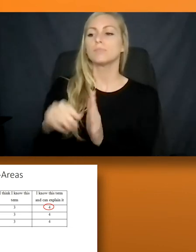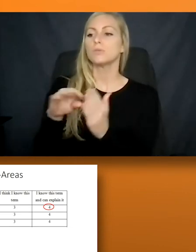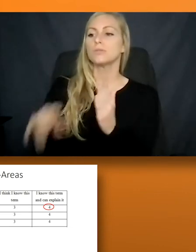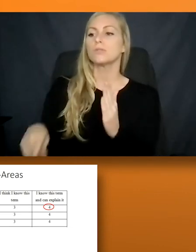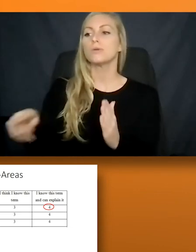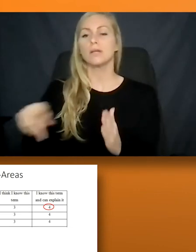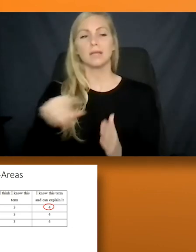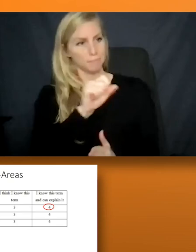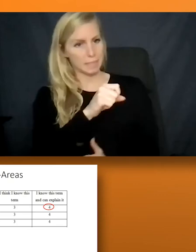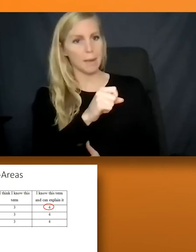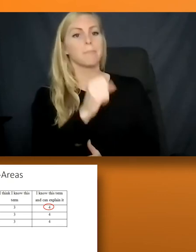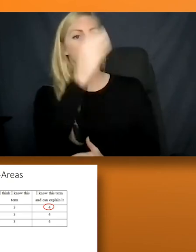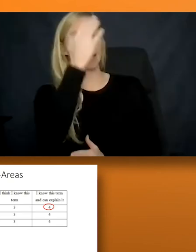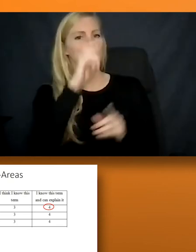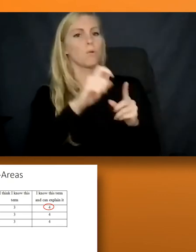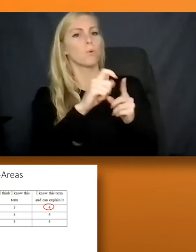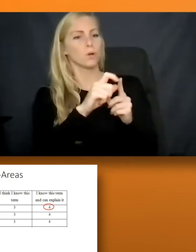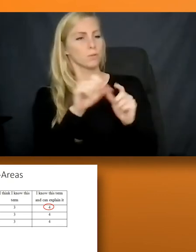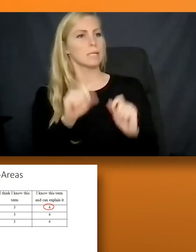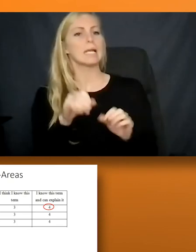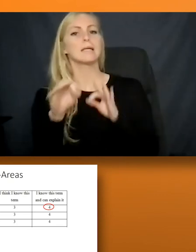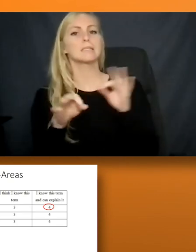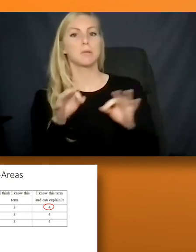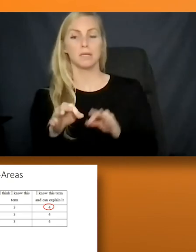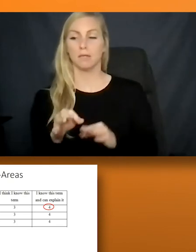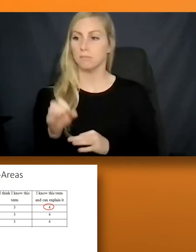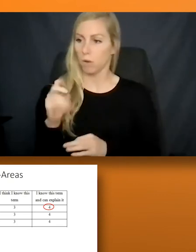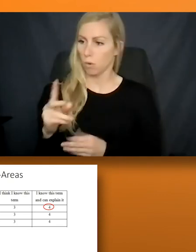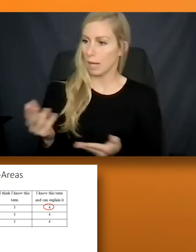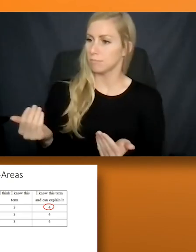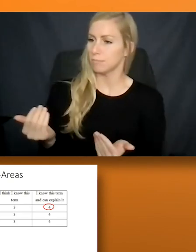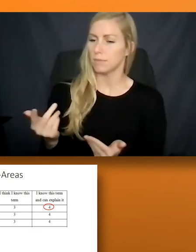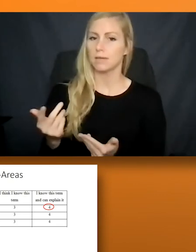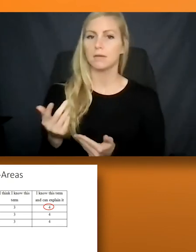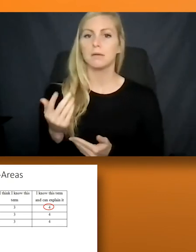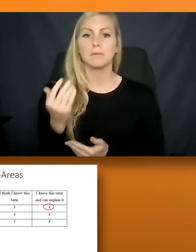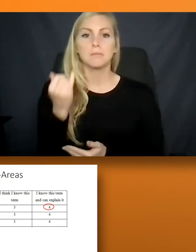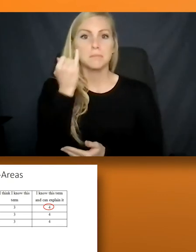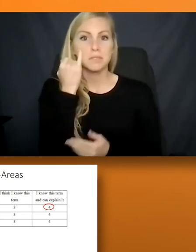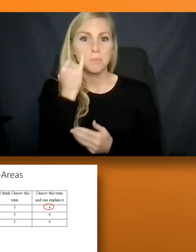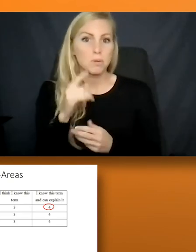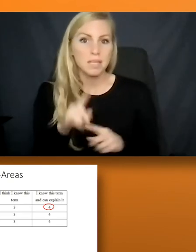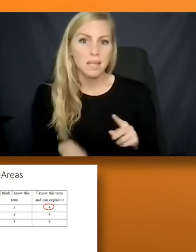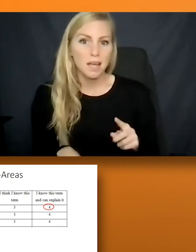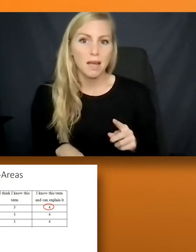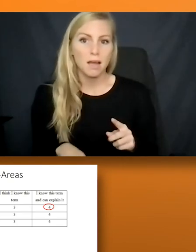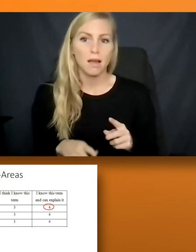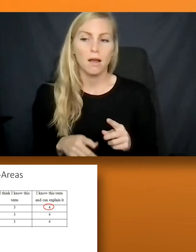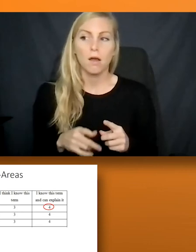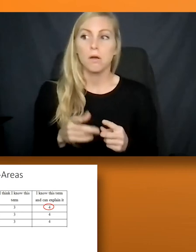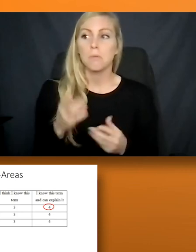"Yep, I know this word and I can explain it." Say, "OK, explain it." And maybe they can't or maybe they can,